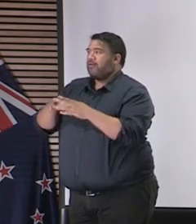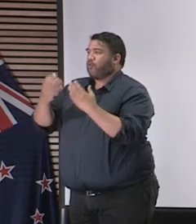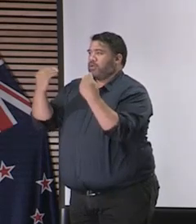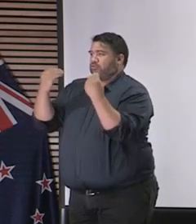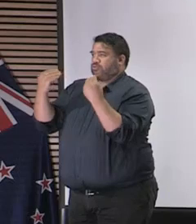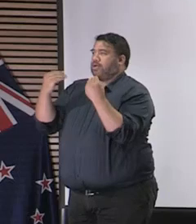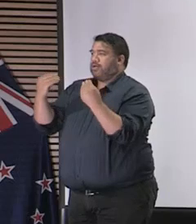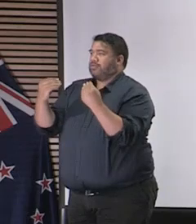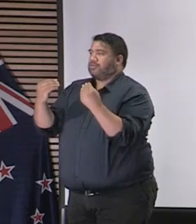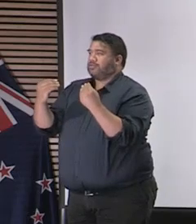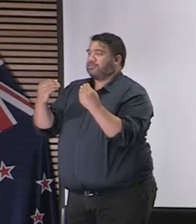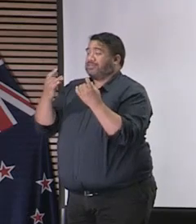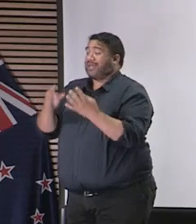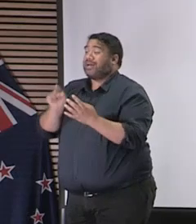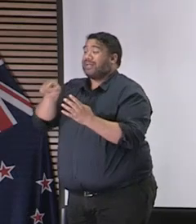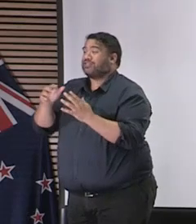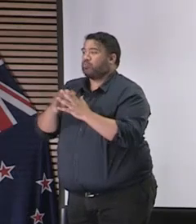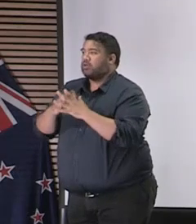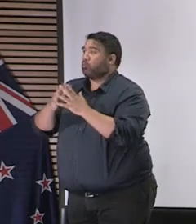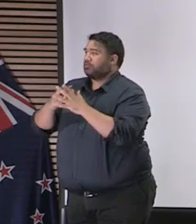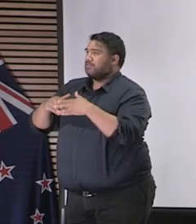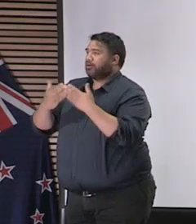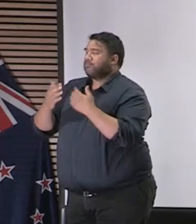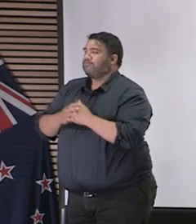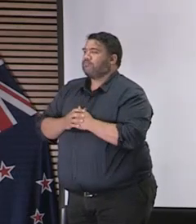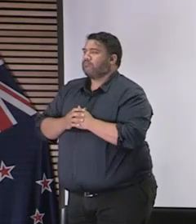least one learning channel